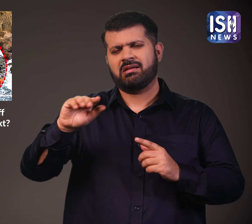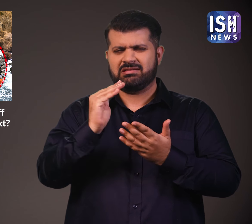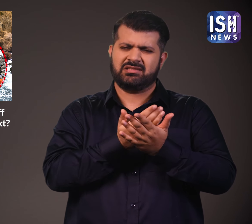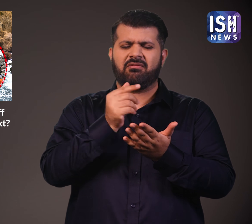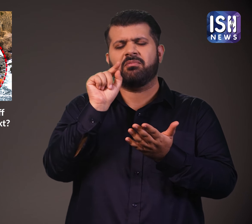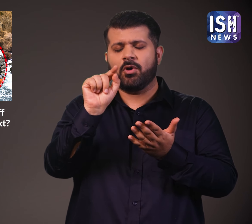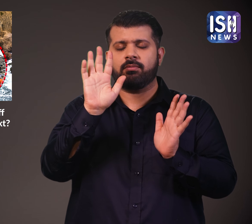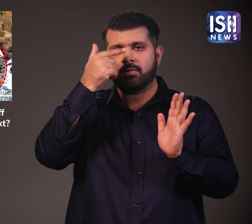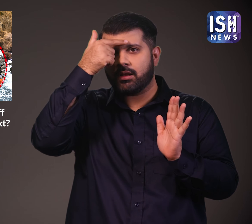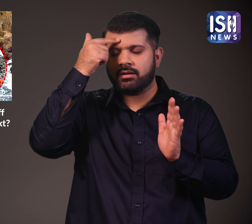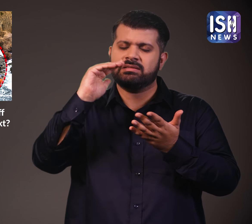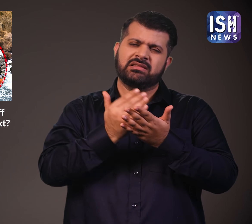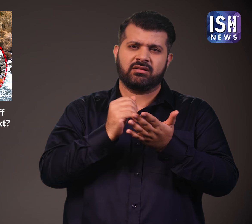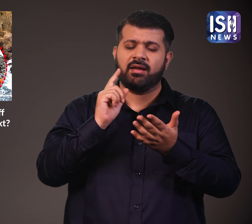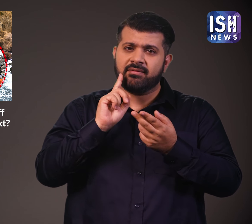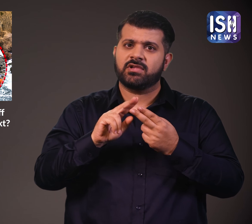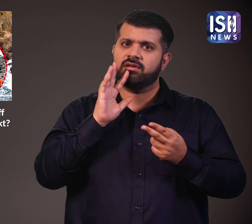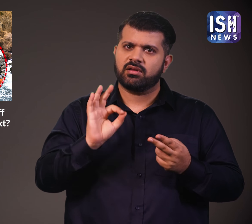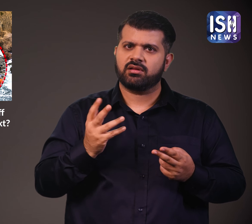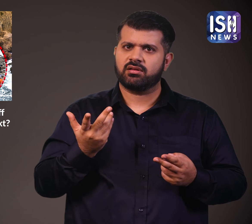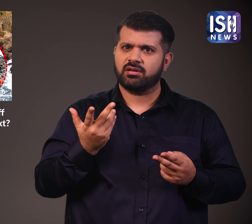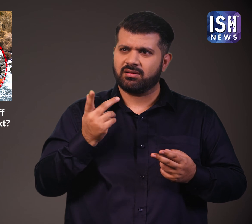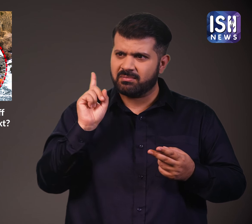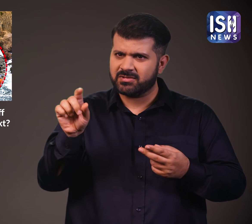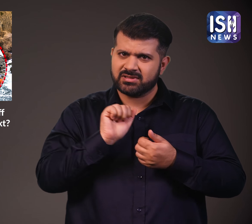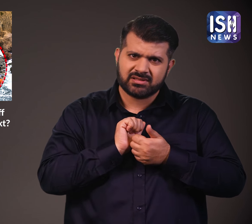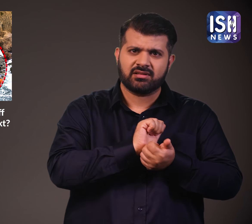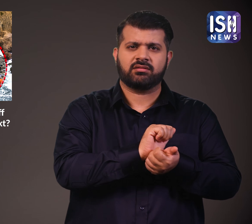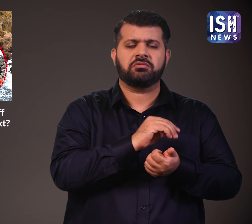Thankfully, no one died. Even then, he should have gone to jail.